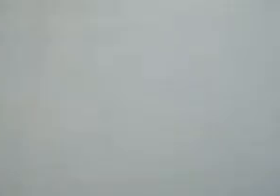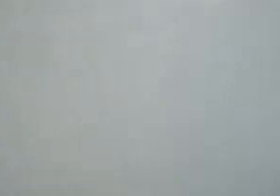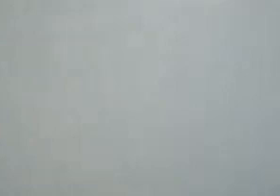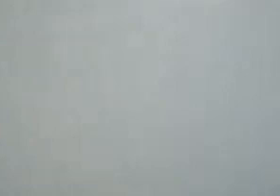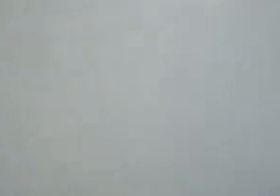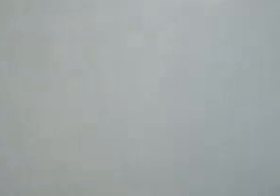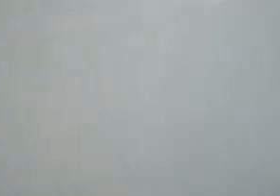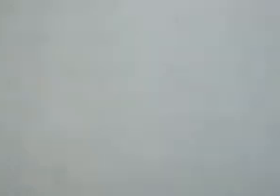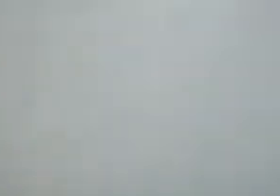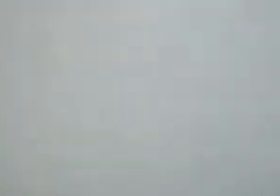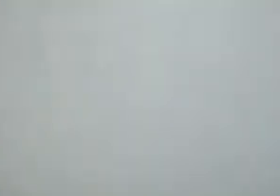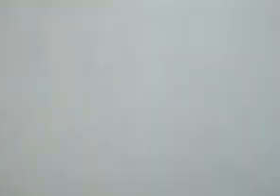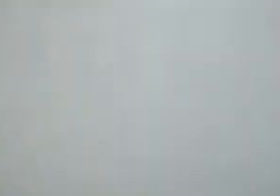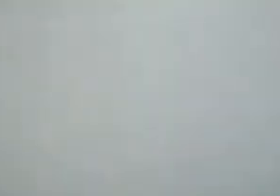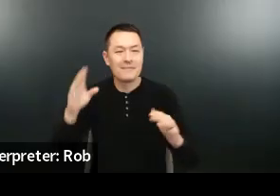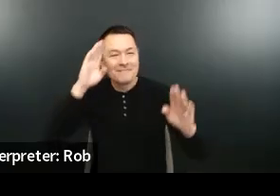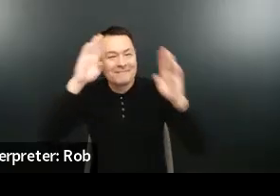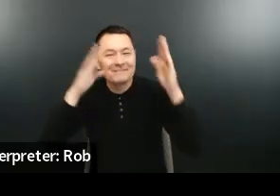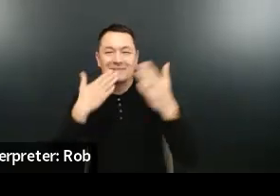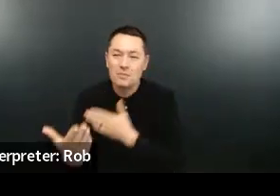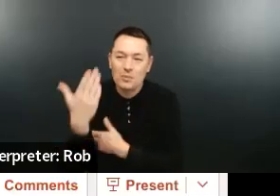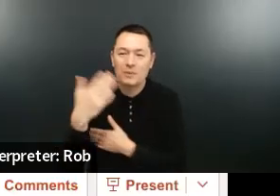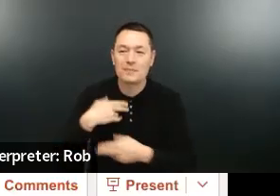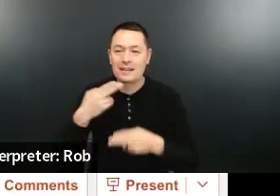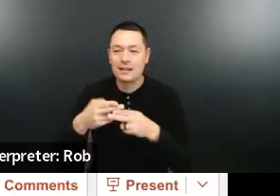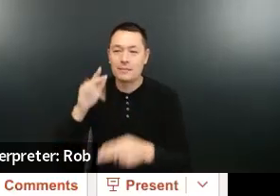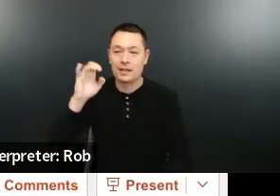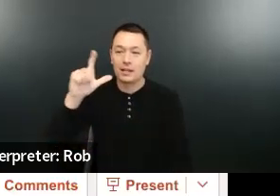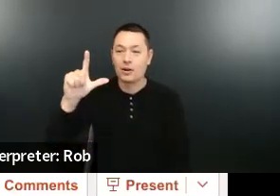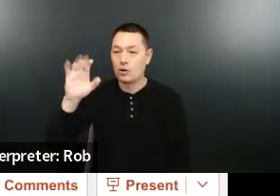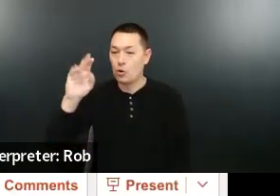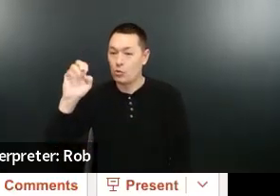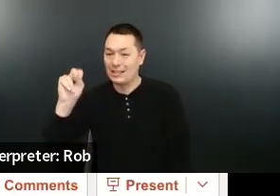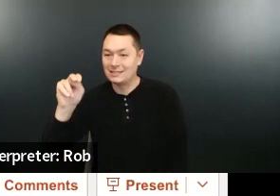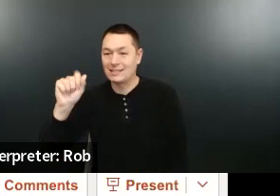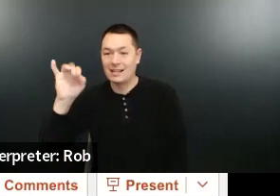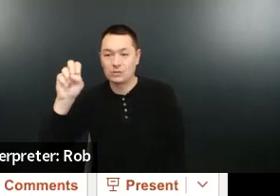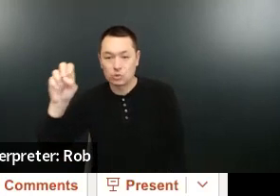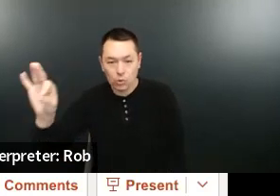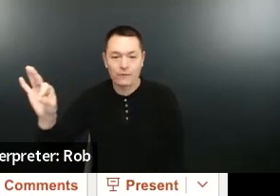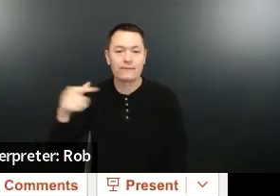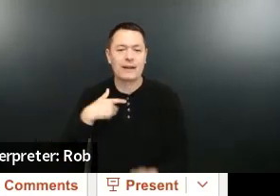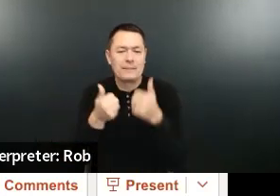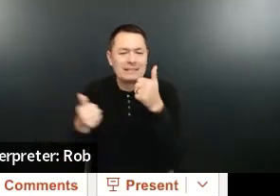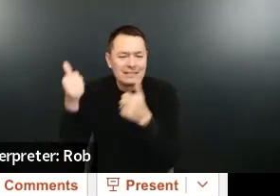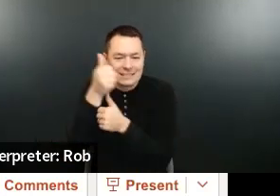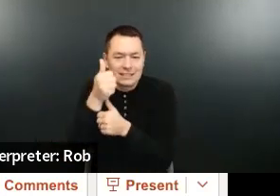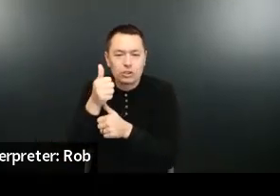Morning, everyone. I'm Carol Raines-Heisdorf, I'm a senior research and planning analyst here at fresno city college